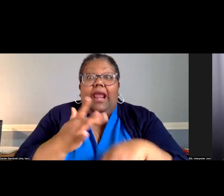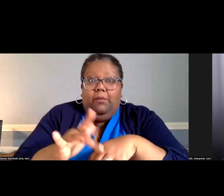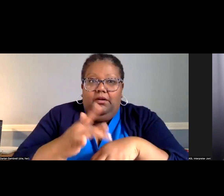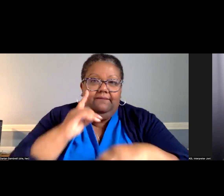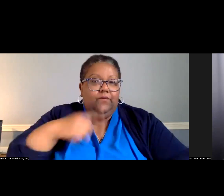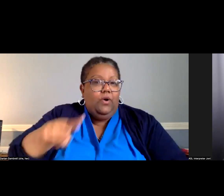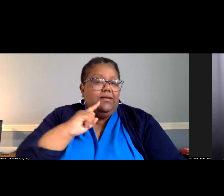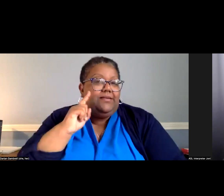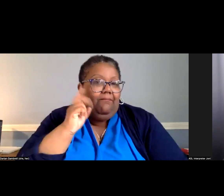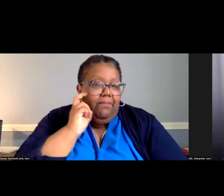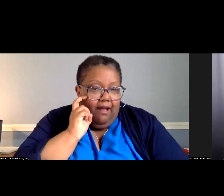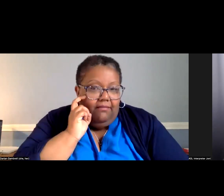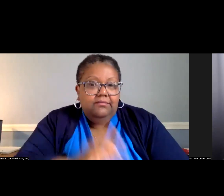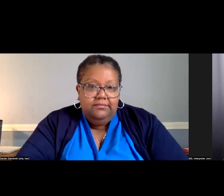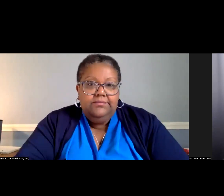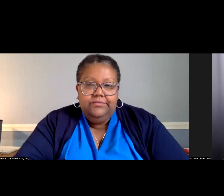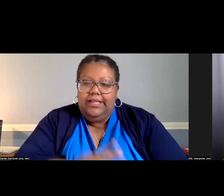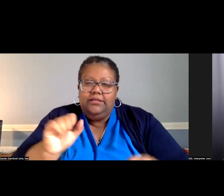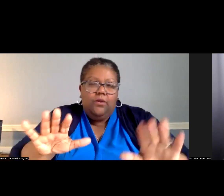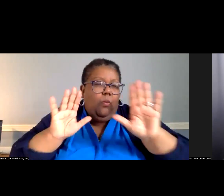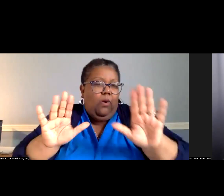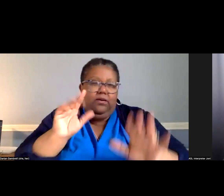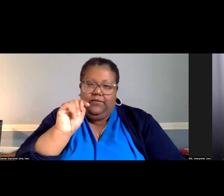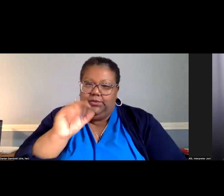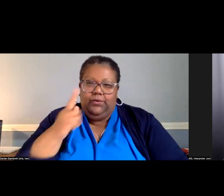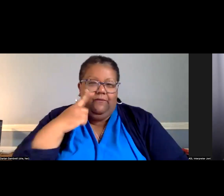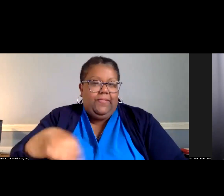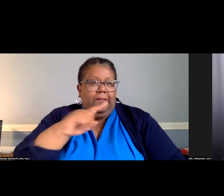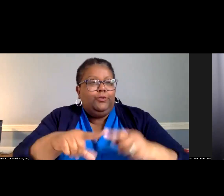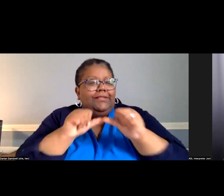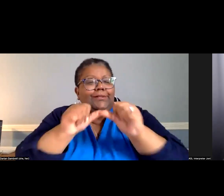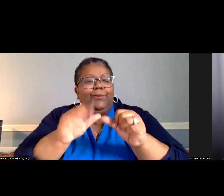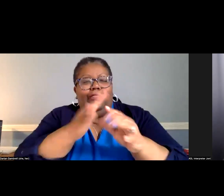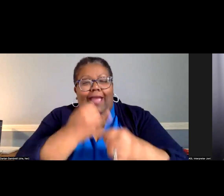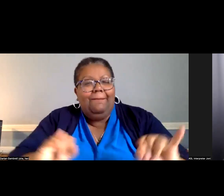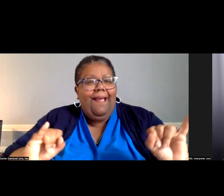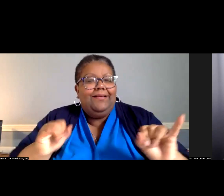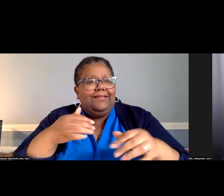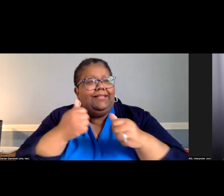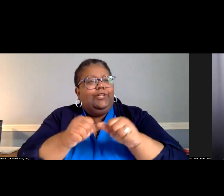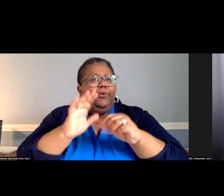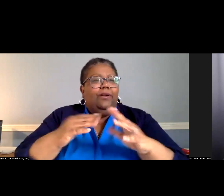popularity in our profession and amongst our community. it is a wonderful tool for people